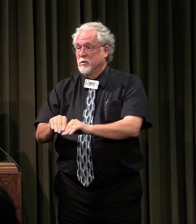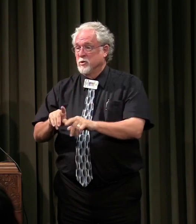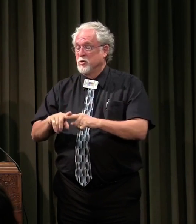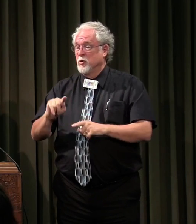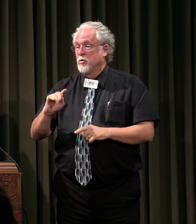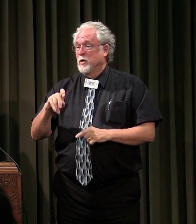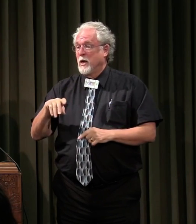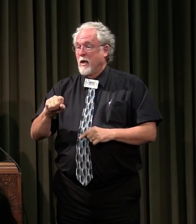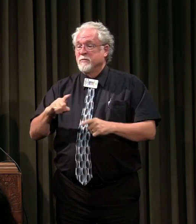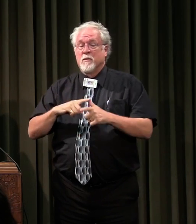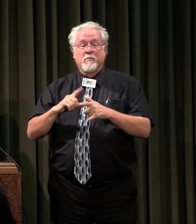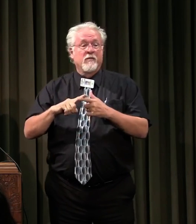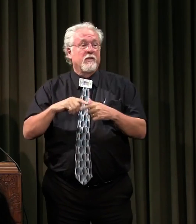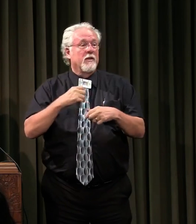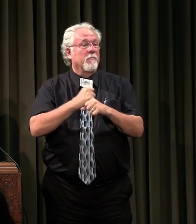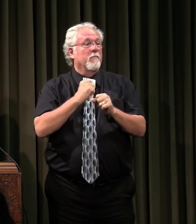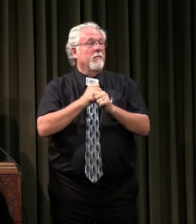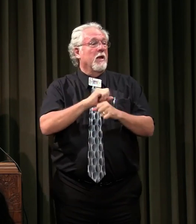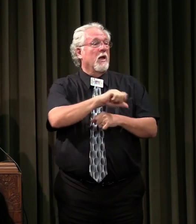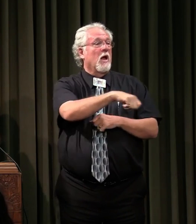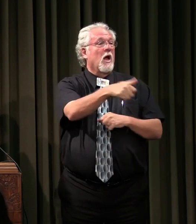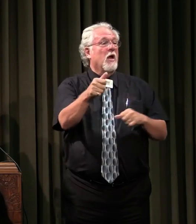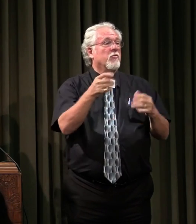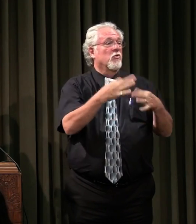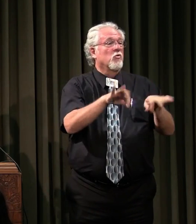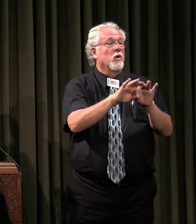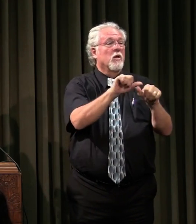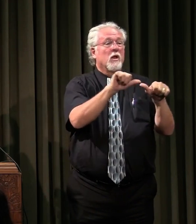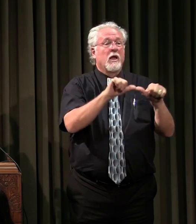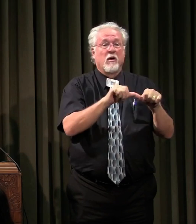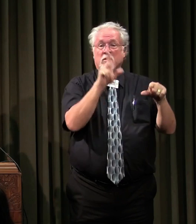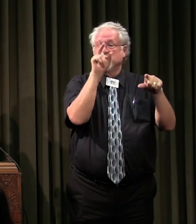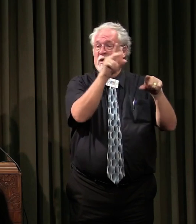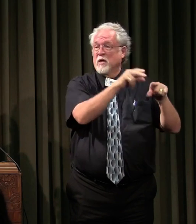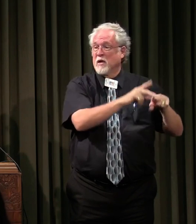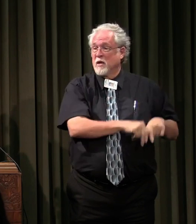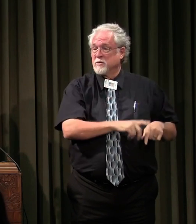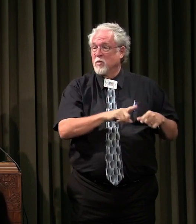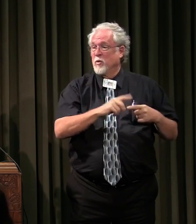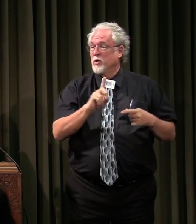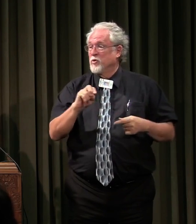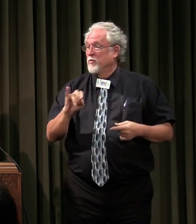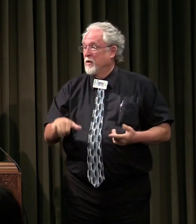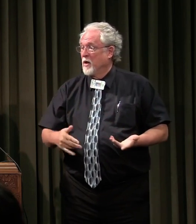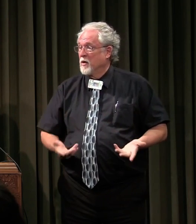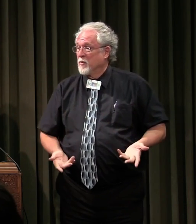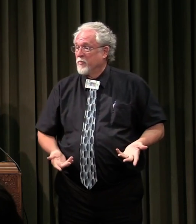expose other areas other critical areas to deeper cuts when you do that i mean